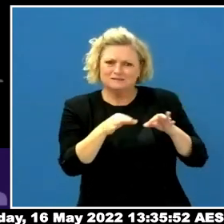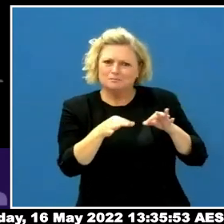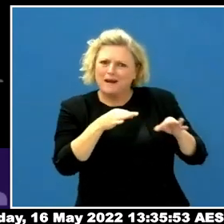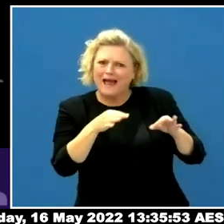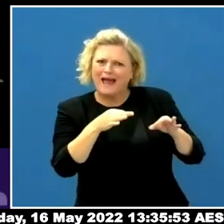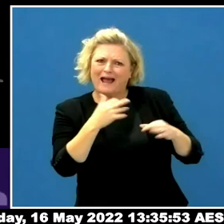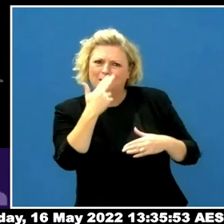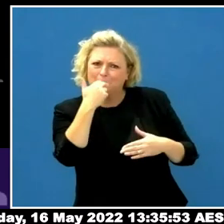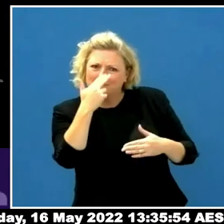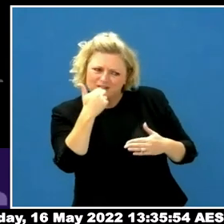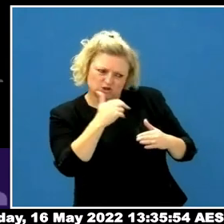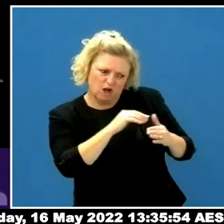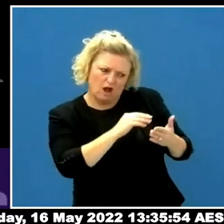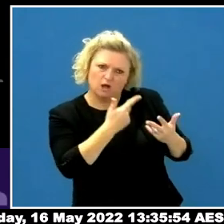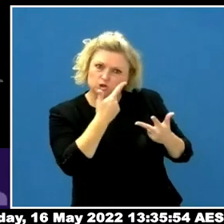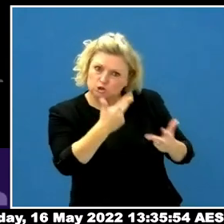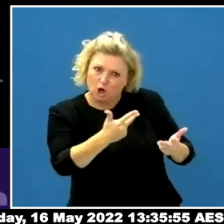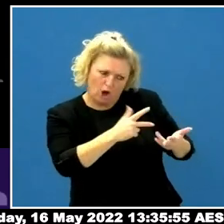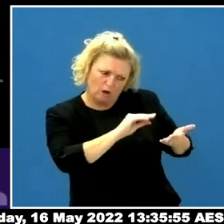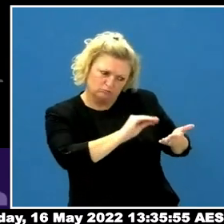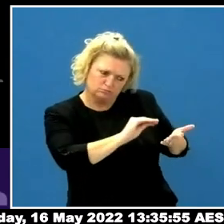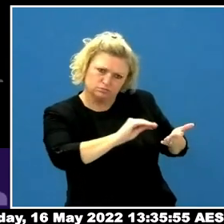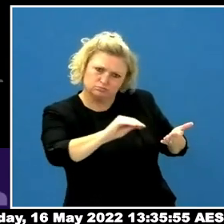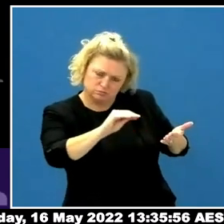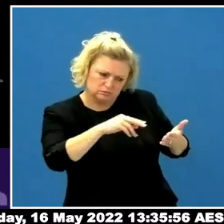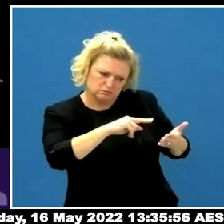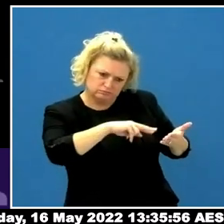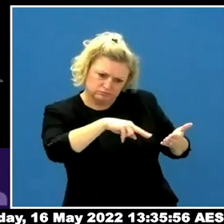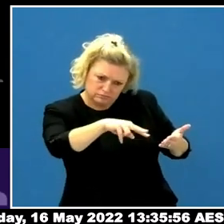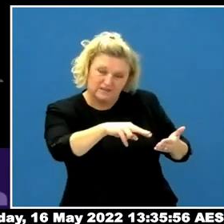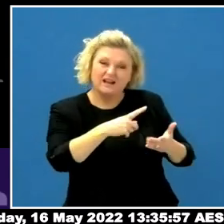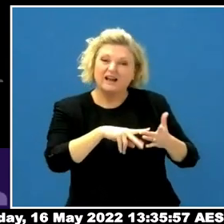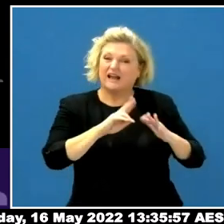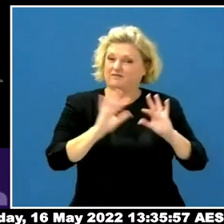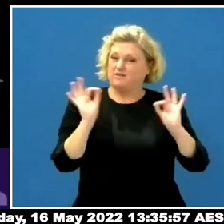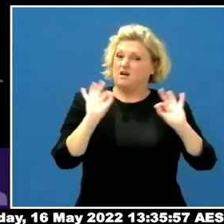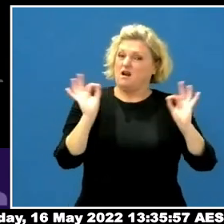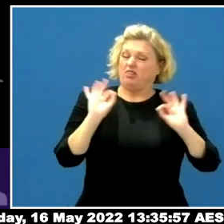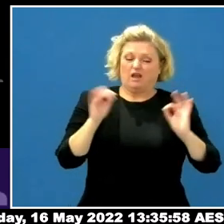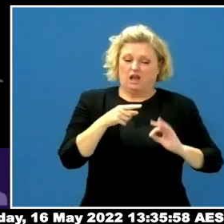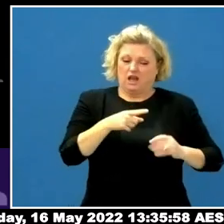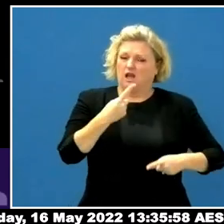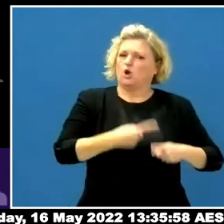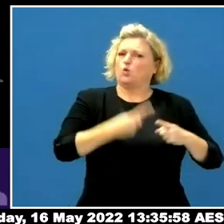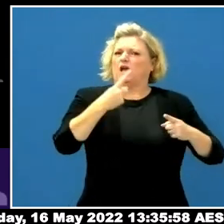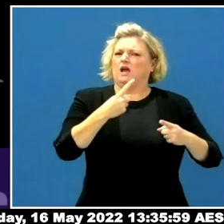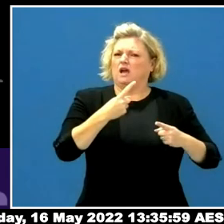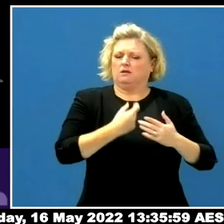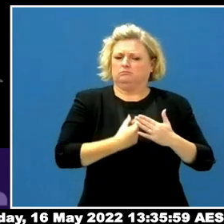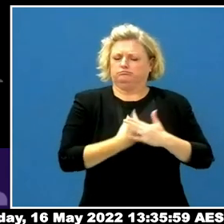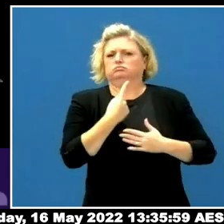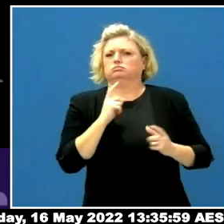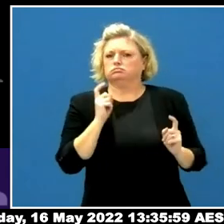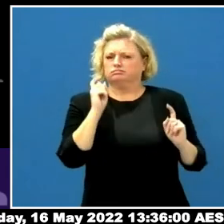frustration and anxiety. MR FOGARTY: And can that arise from things like a break in the routine, an unprepared - Absolutely.